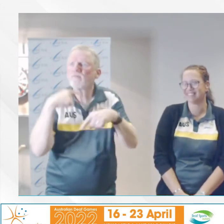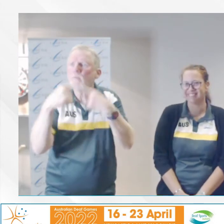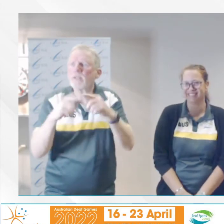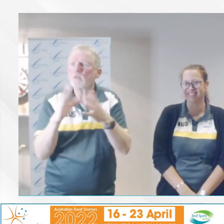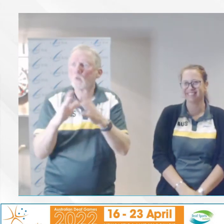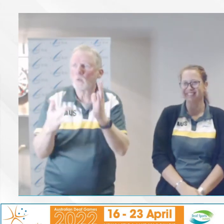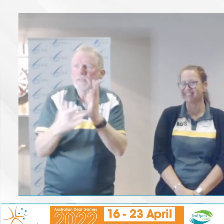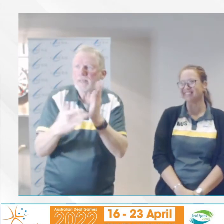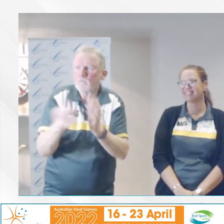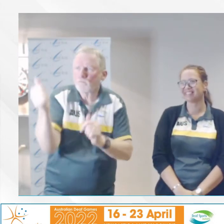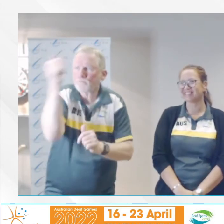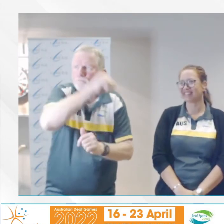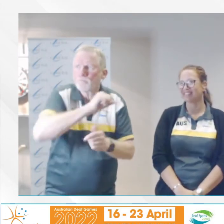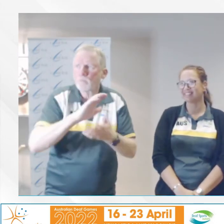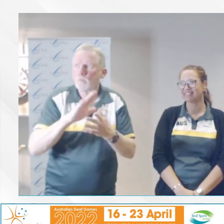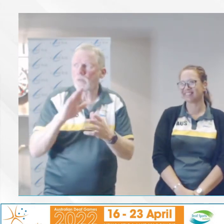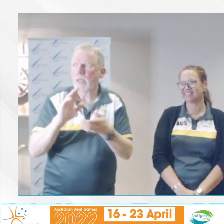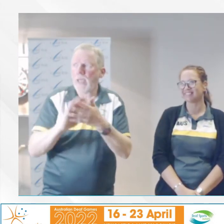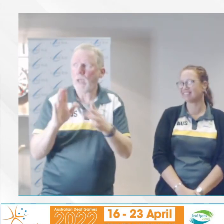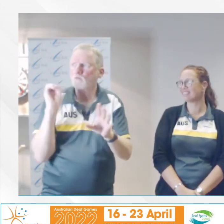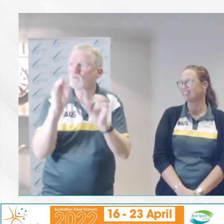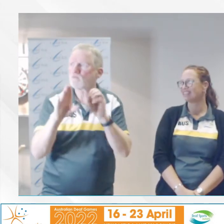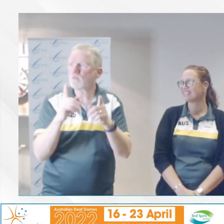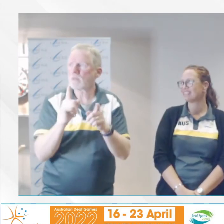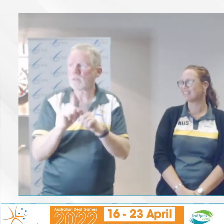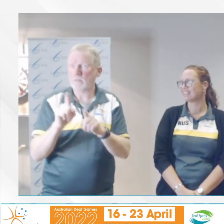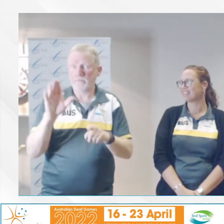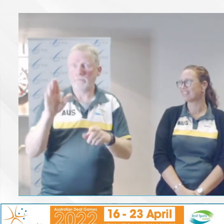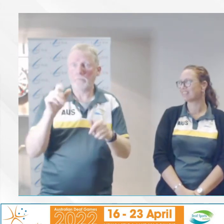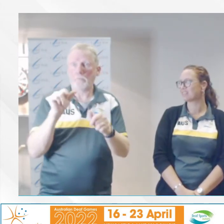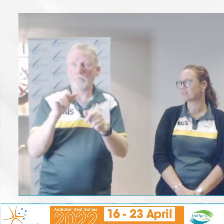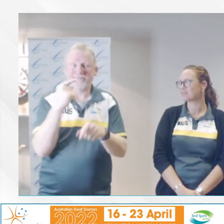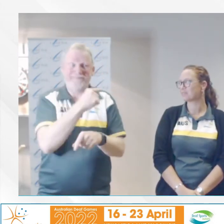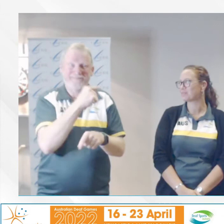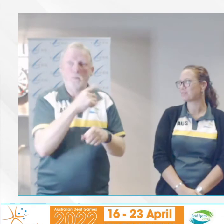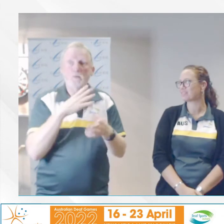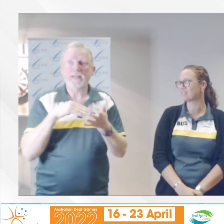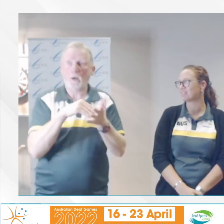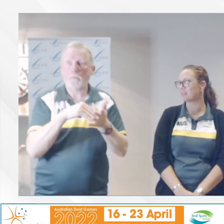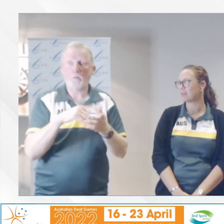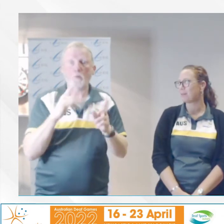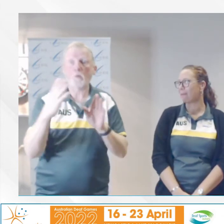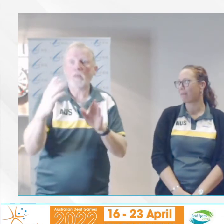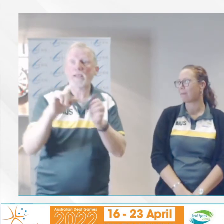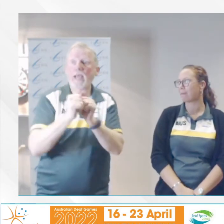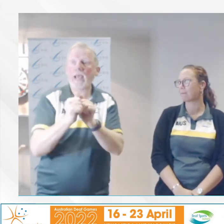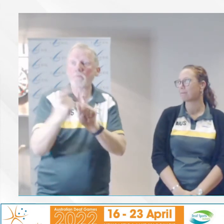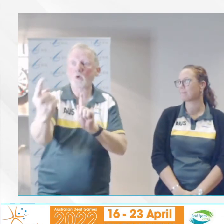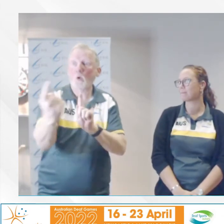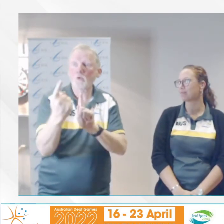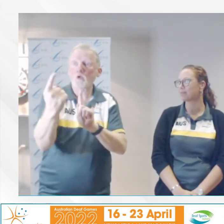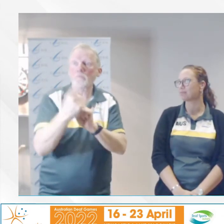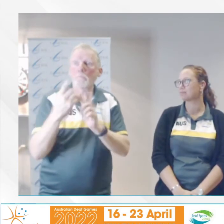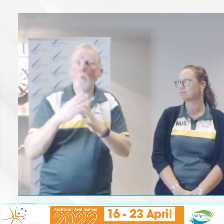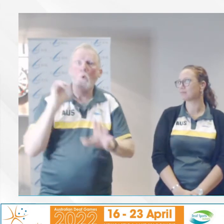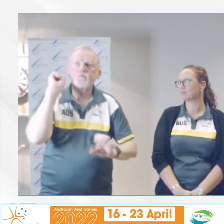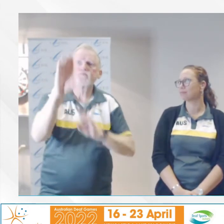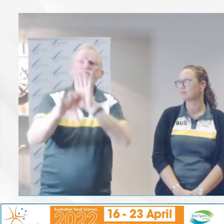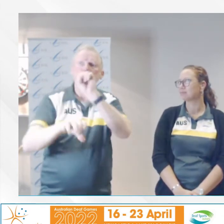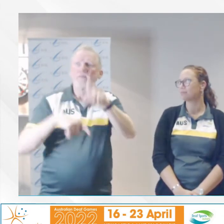can really exist if you know a bit about websites about technology about social media um